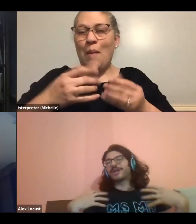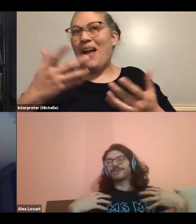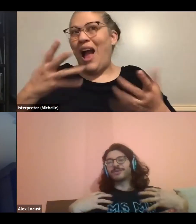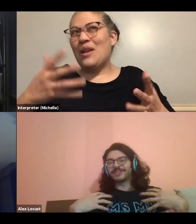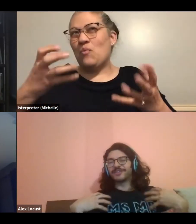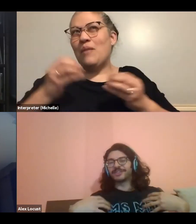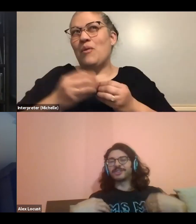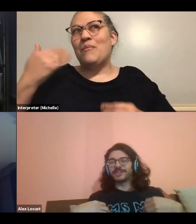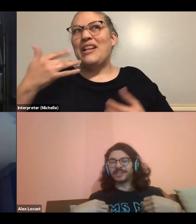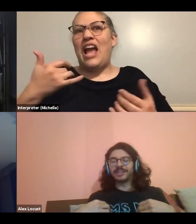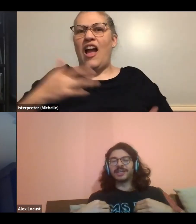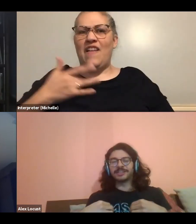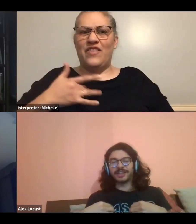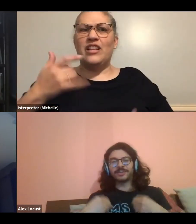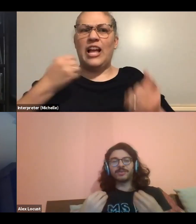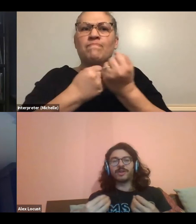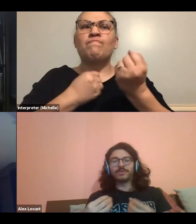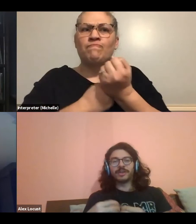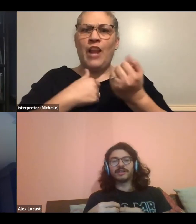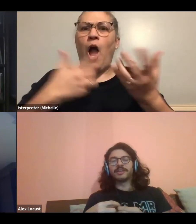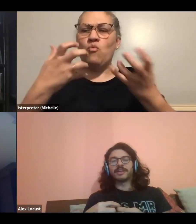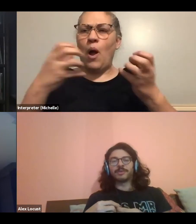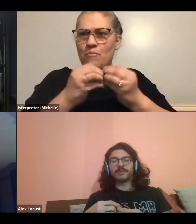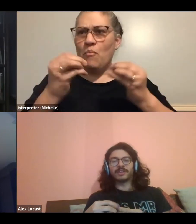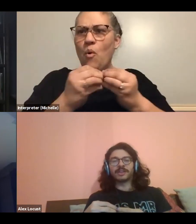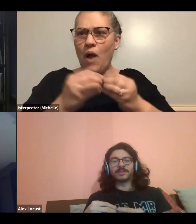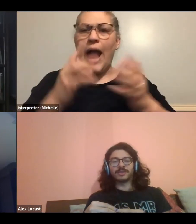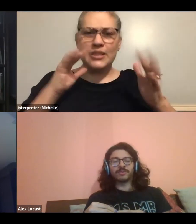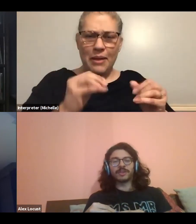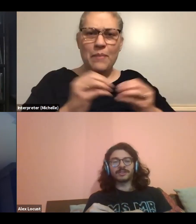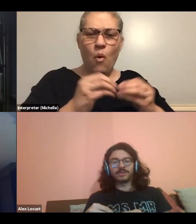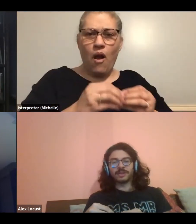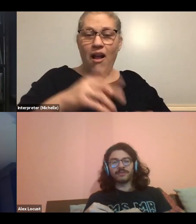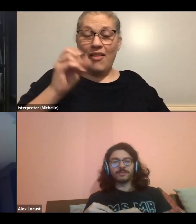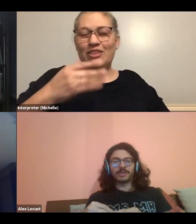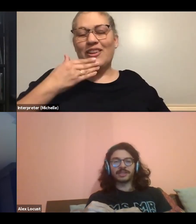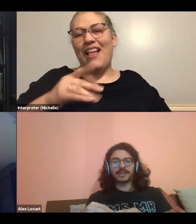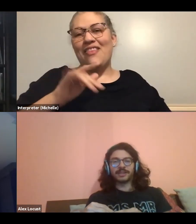Alex Locust: Like want more or like I already wanted more but it's empowered me to feel sturdy in that desire to want more.